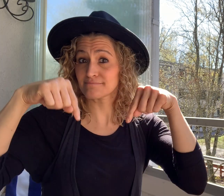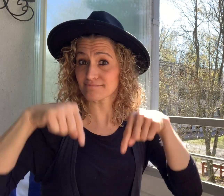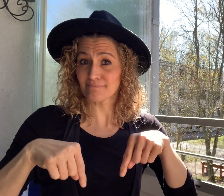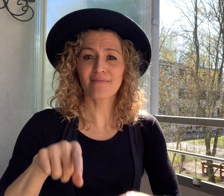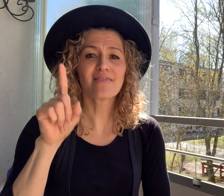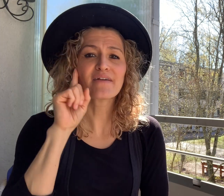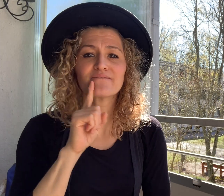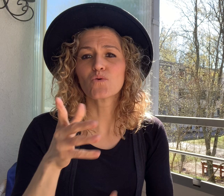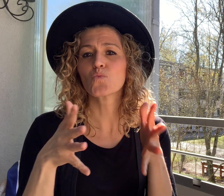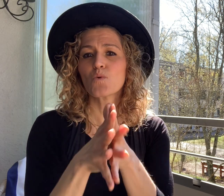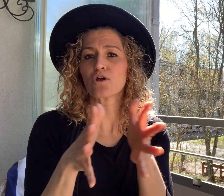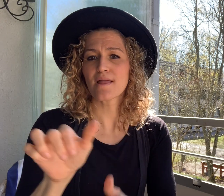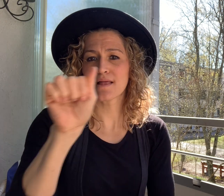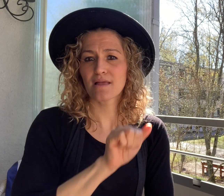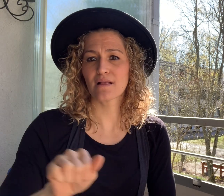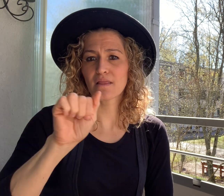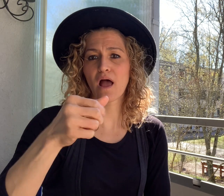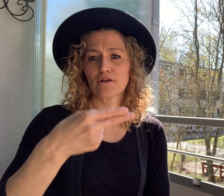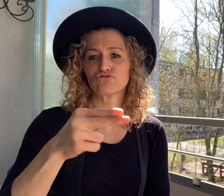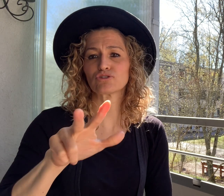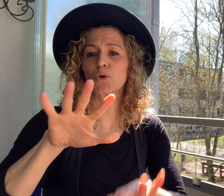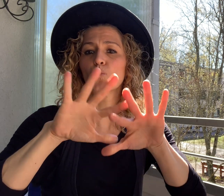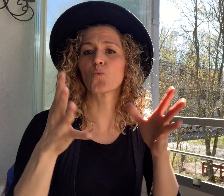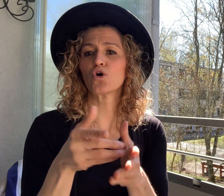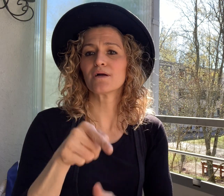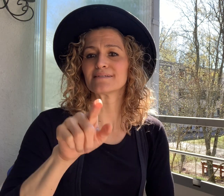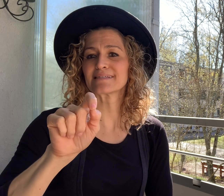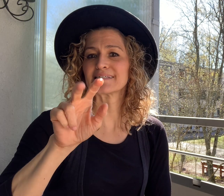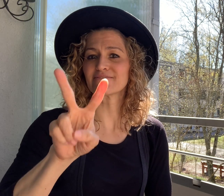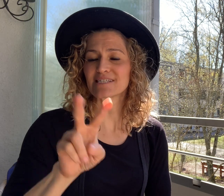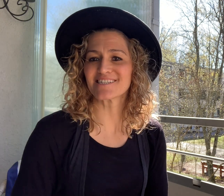in landscape format to deafwire@h3world.tv